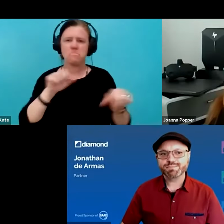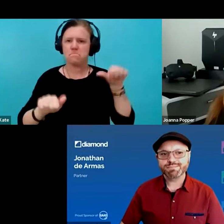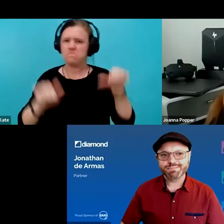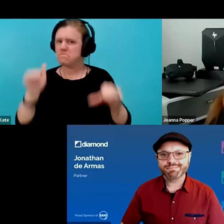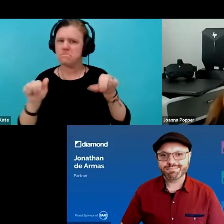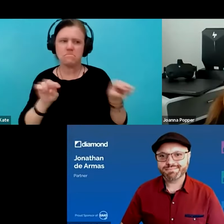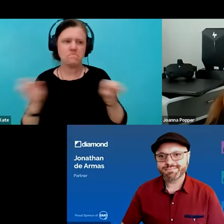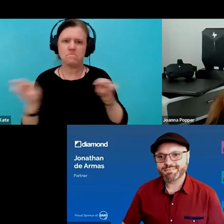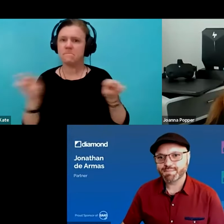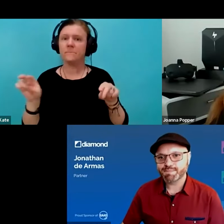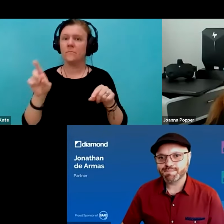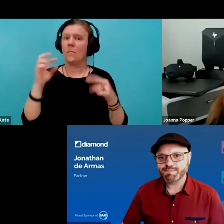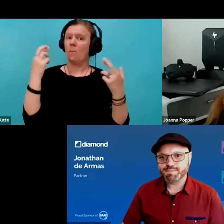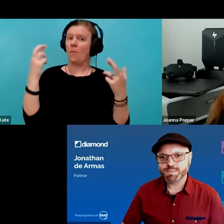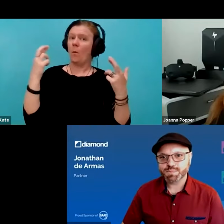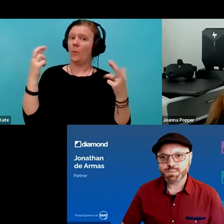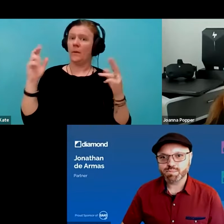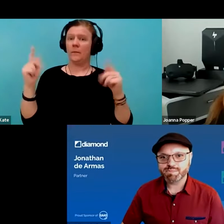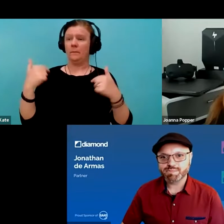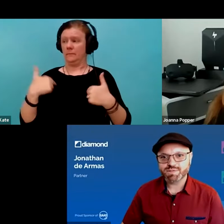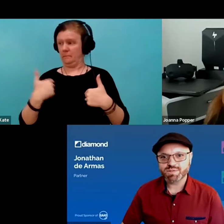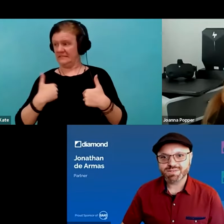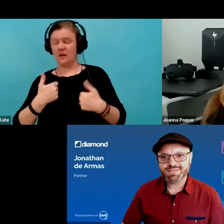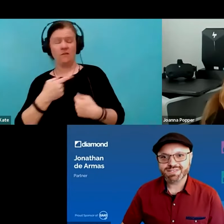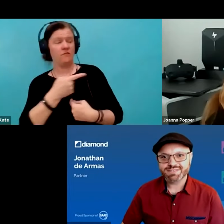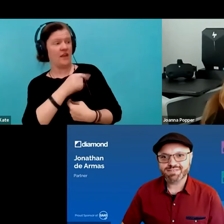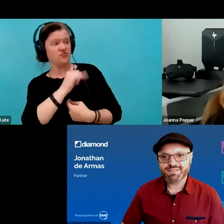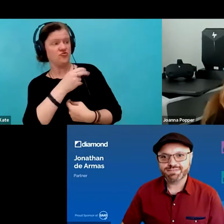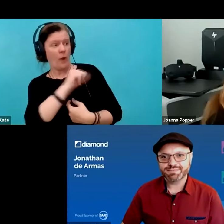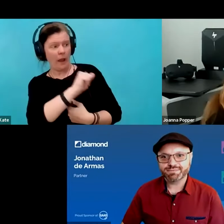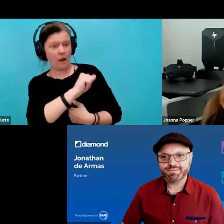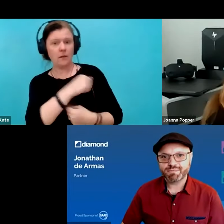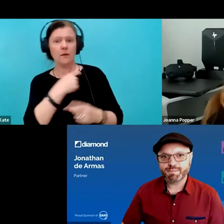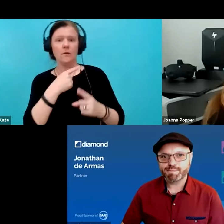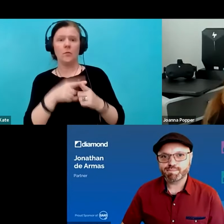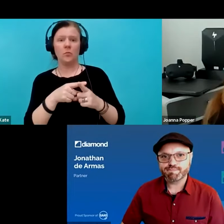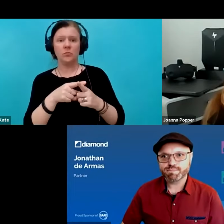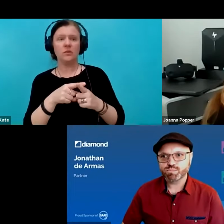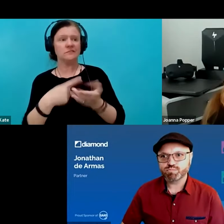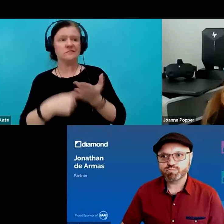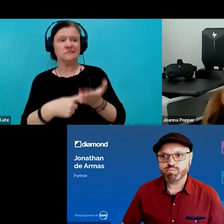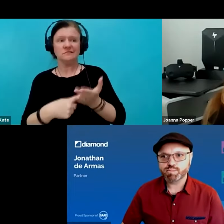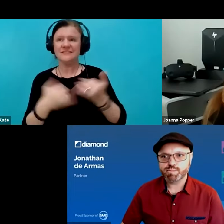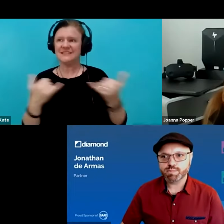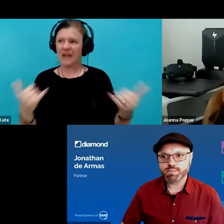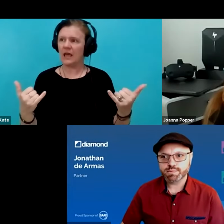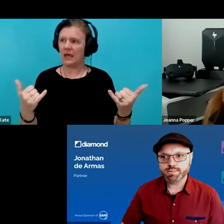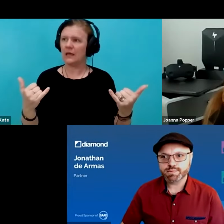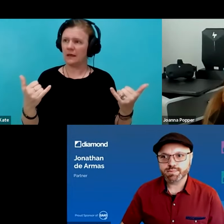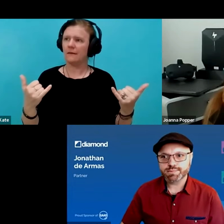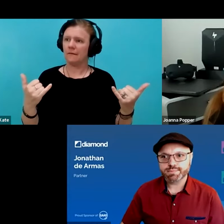I'd like to think that people like me and Joanna and also on this conference, the kinds of topics we're tackling today you know, we're helping to make sure